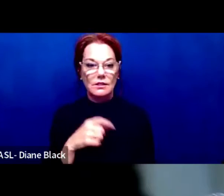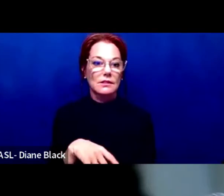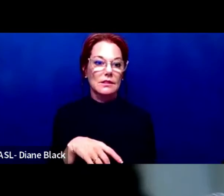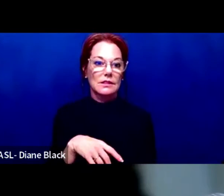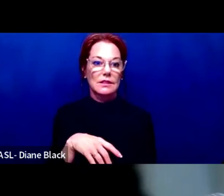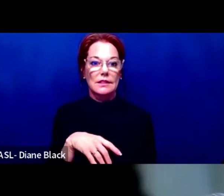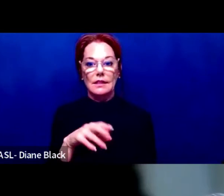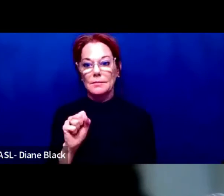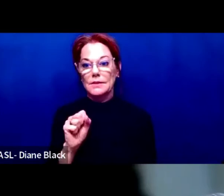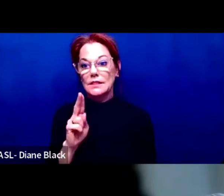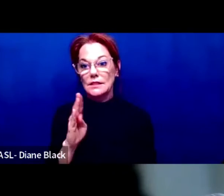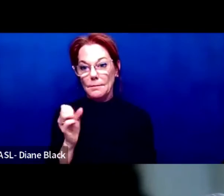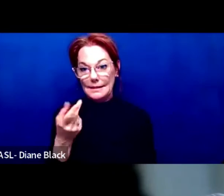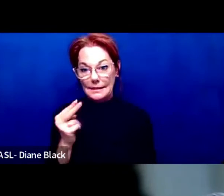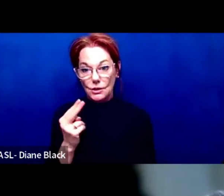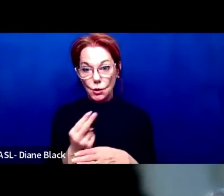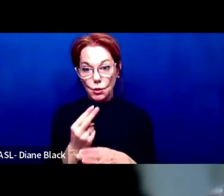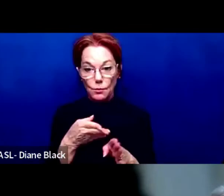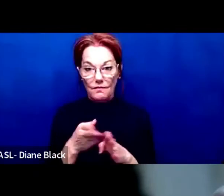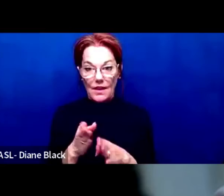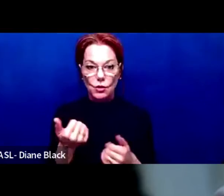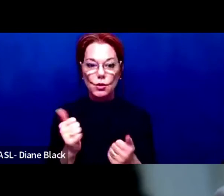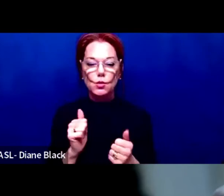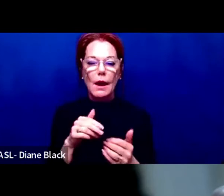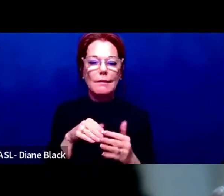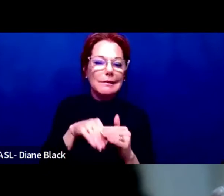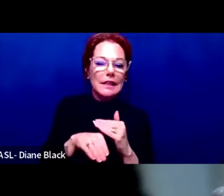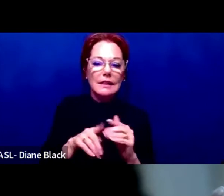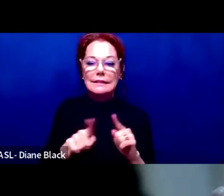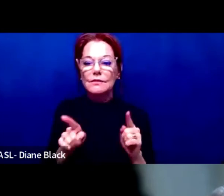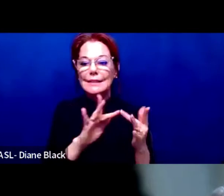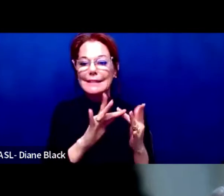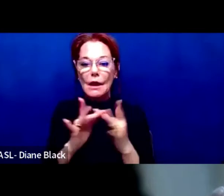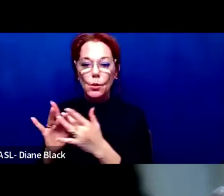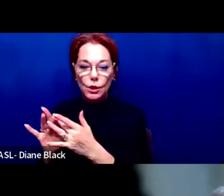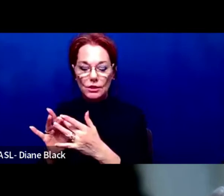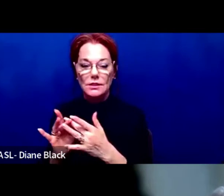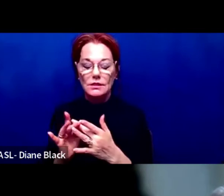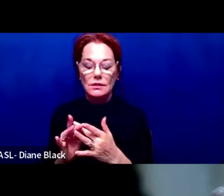trying to kind of get in those different networks is a great way to sort of I think, just get